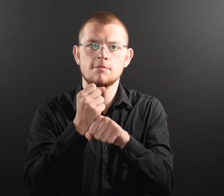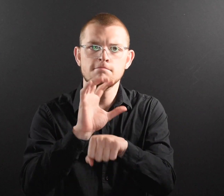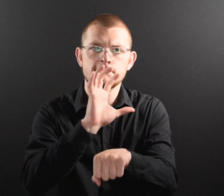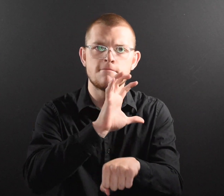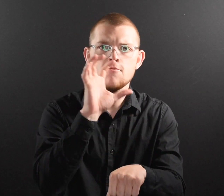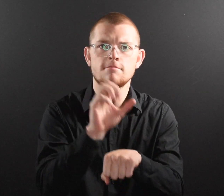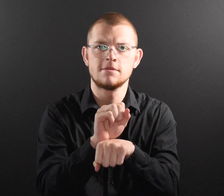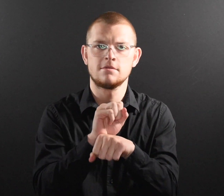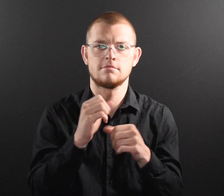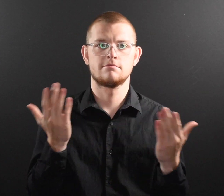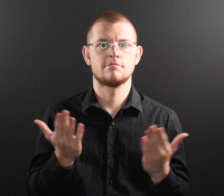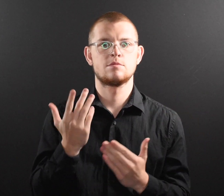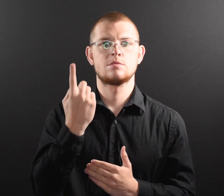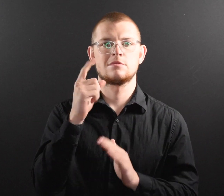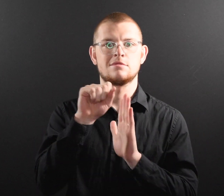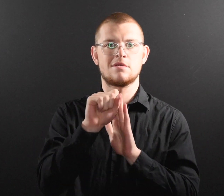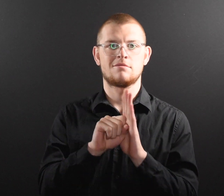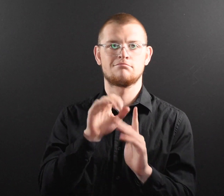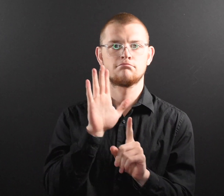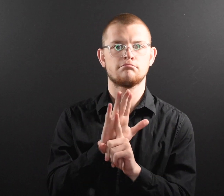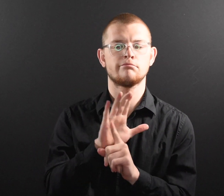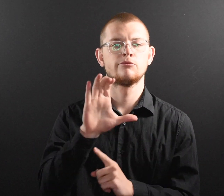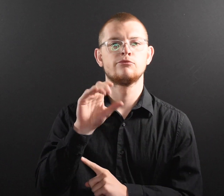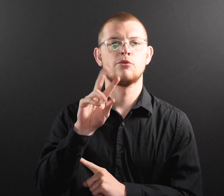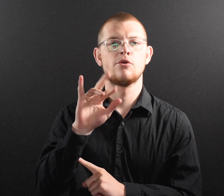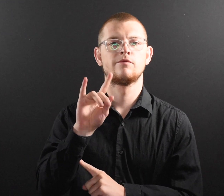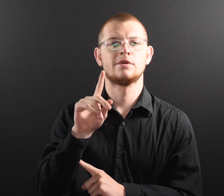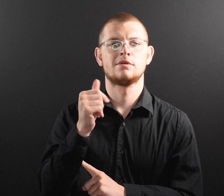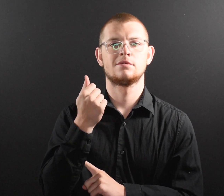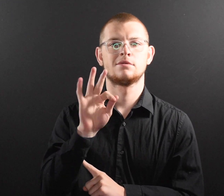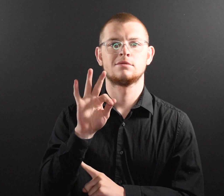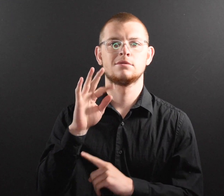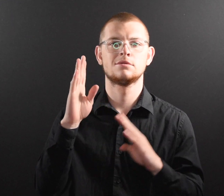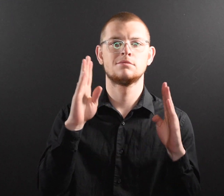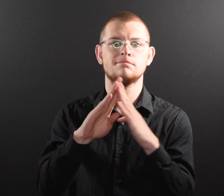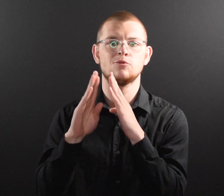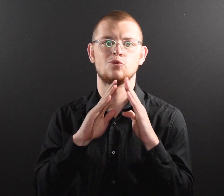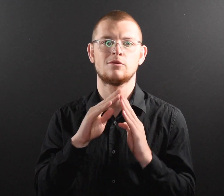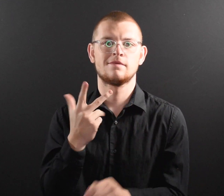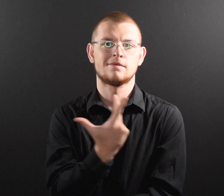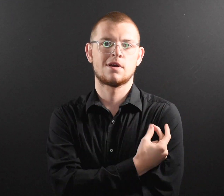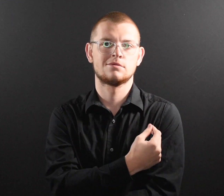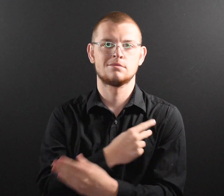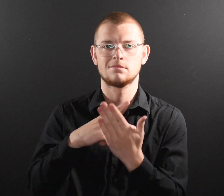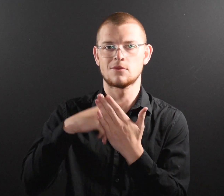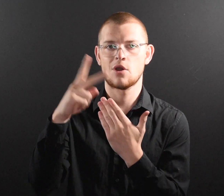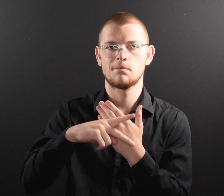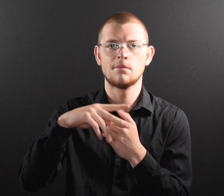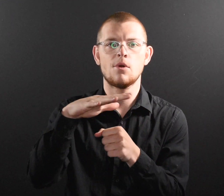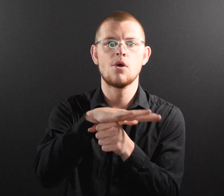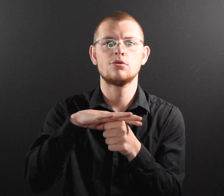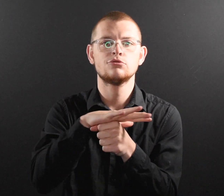at one of the state’s COVID-19 Community Vaccination Program locations and connect